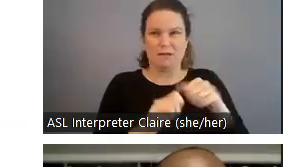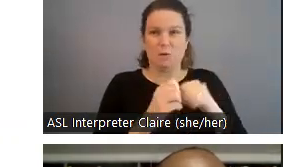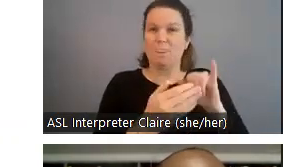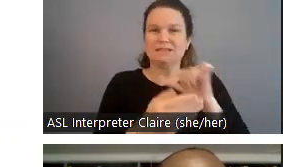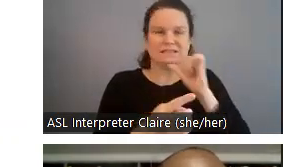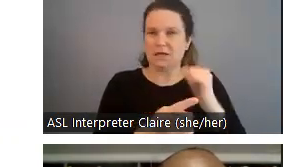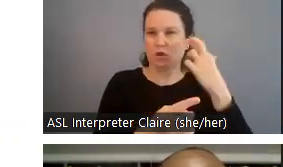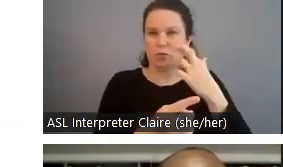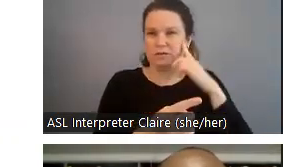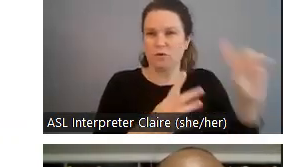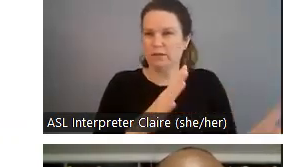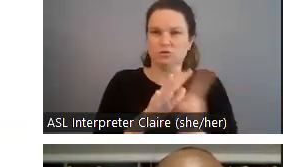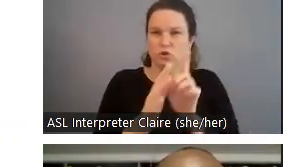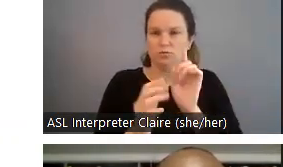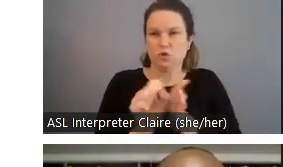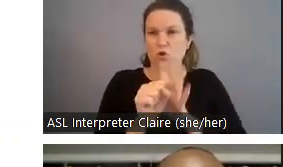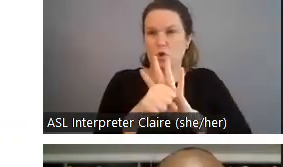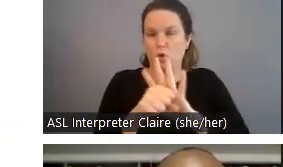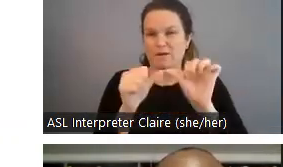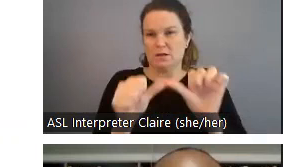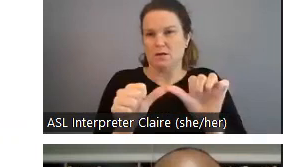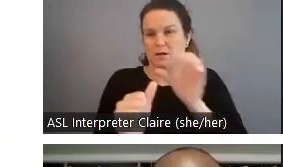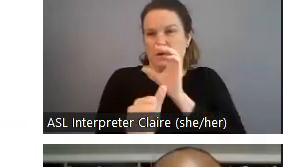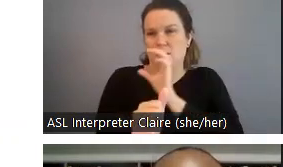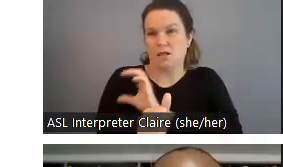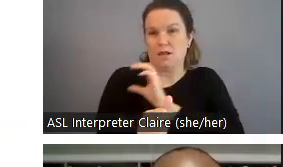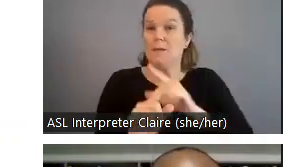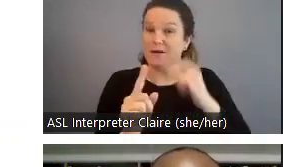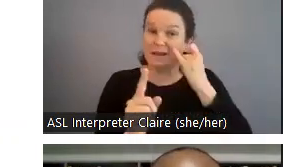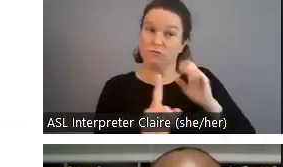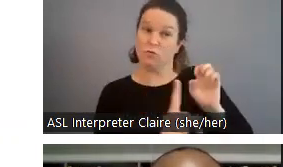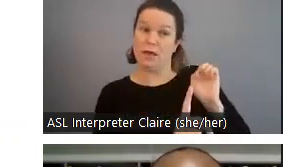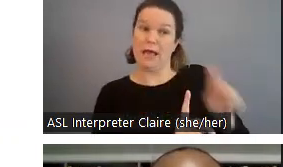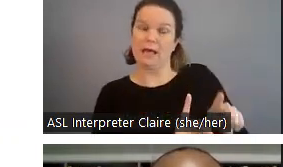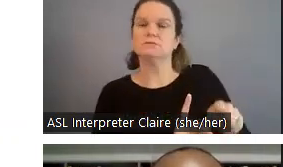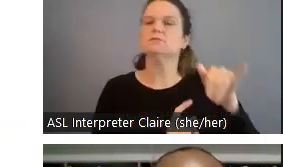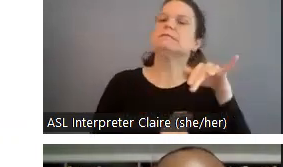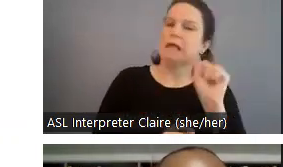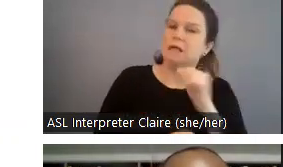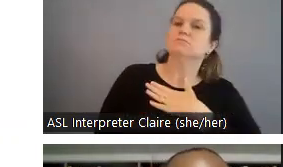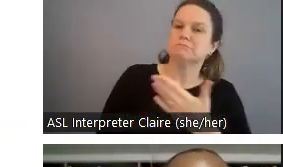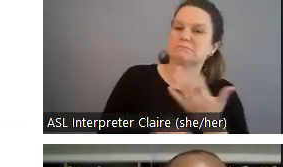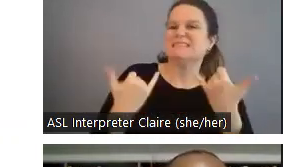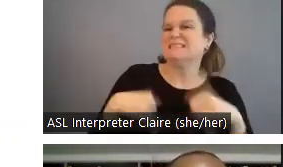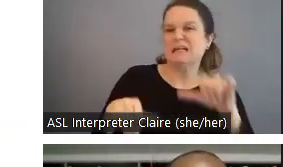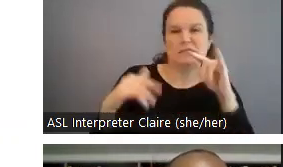And yet if you probe, that is something that's there still and not back to the baseline that they had before the